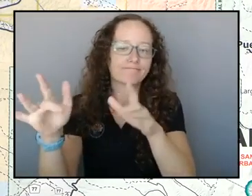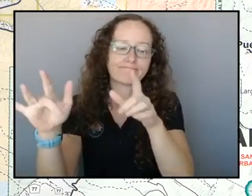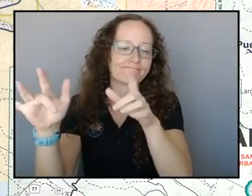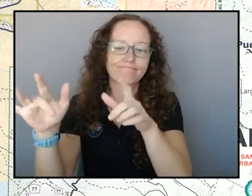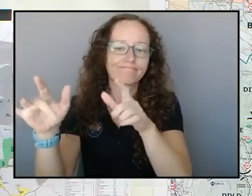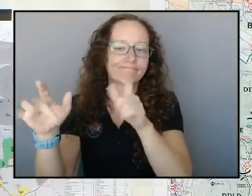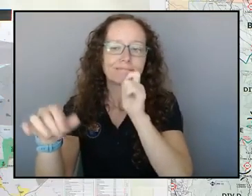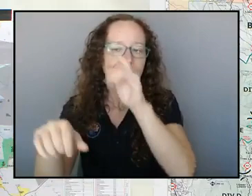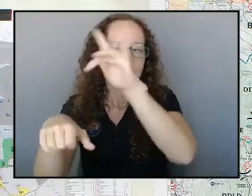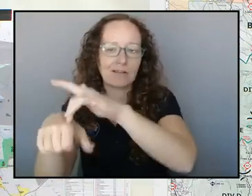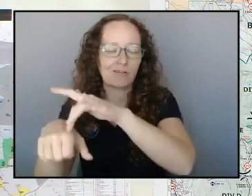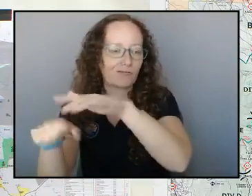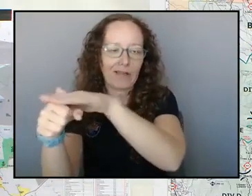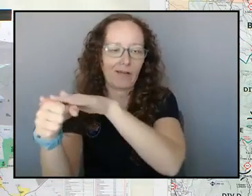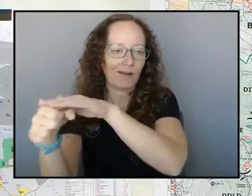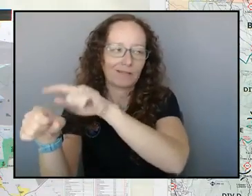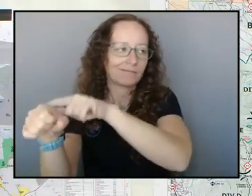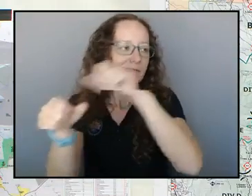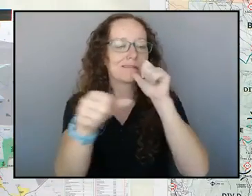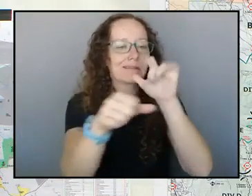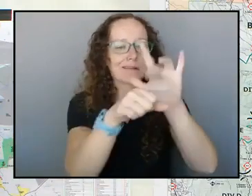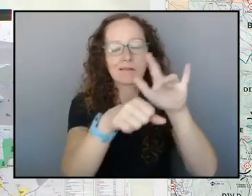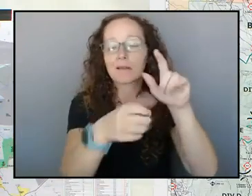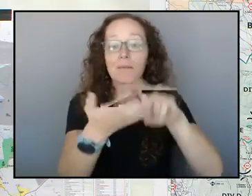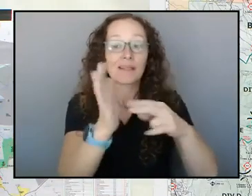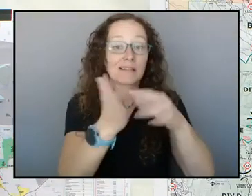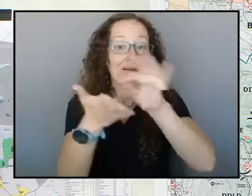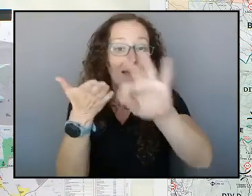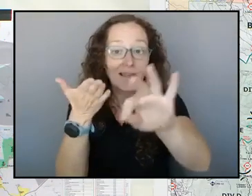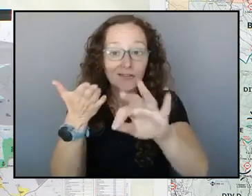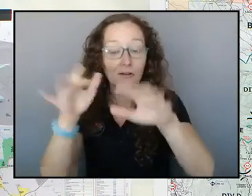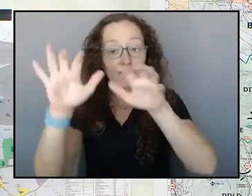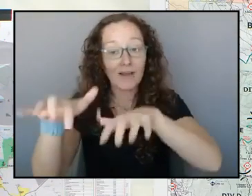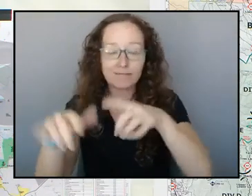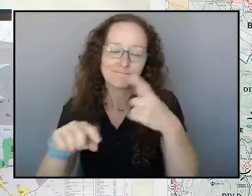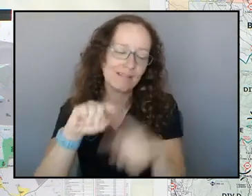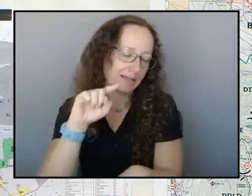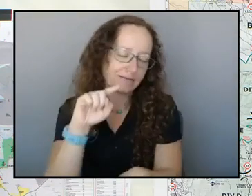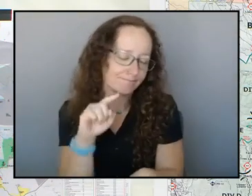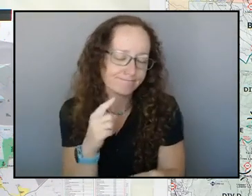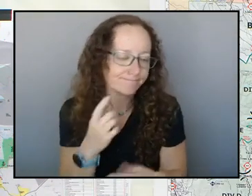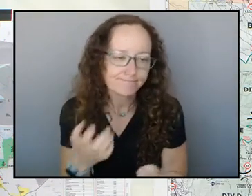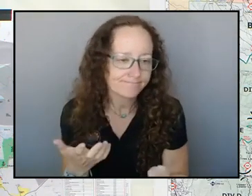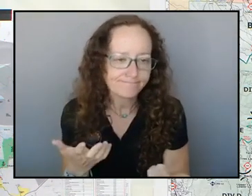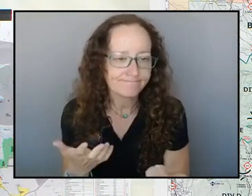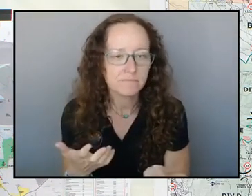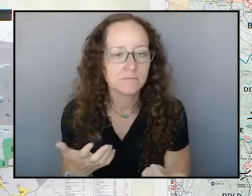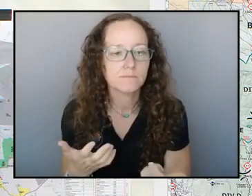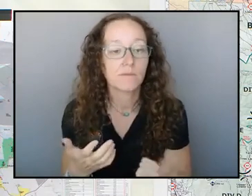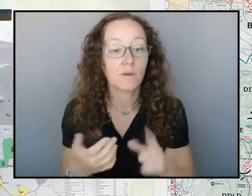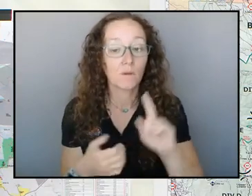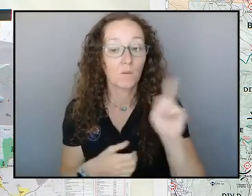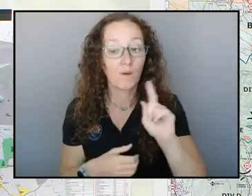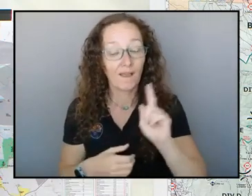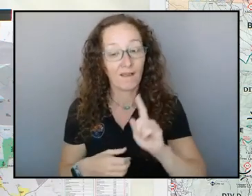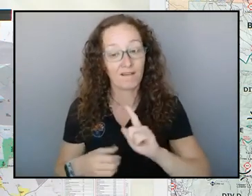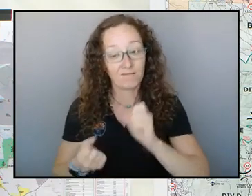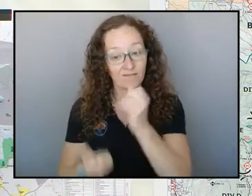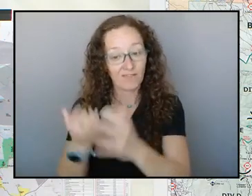measurable precipitation out that way. The places that needed it, you know down along the western portion of the